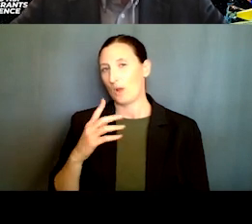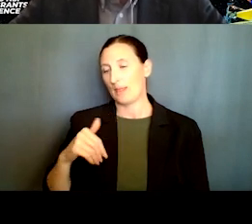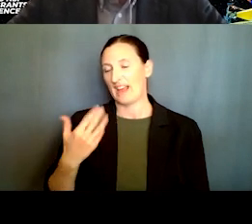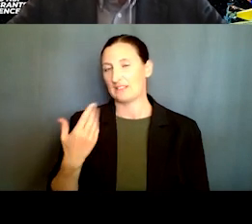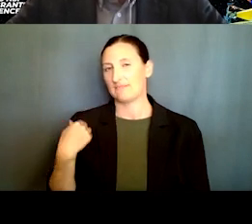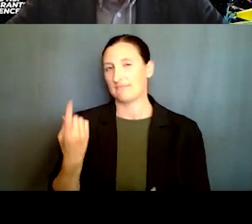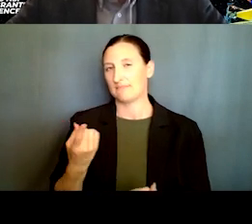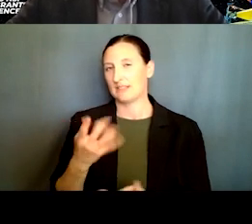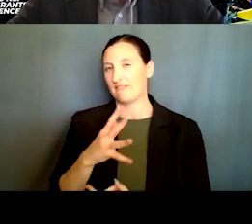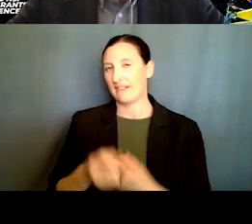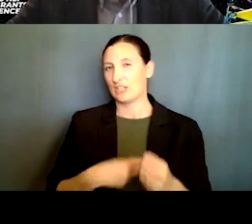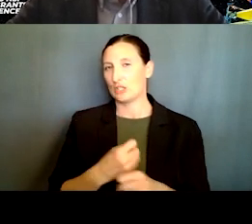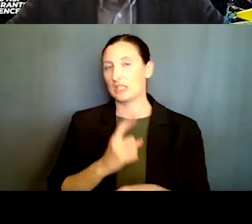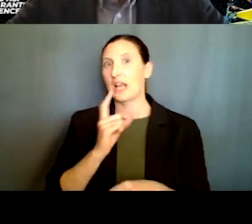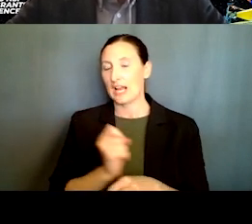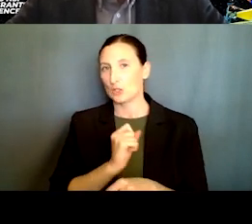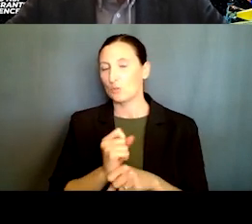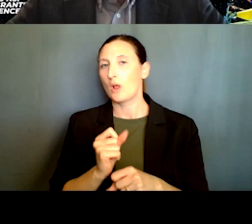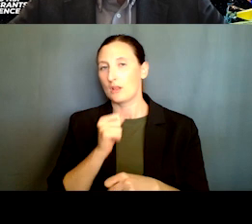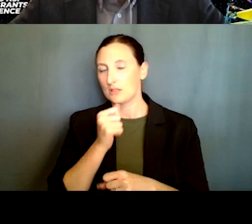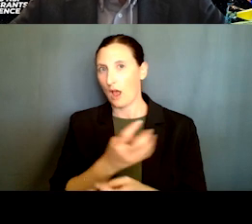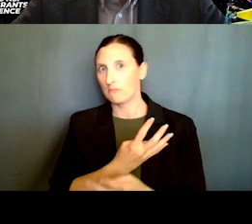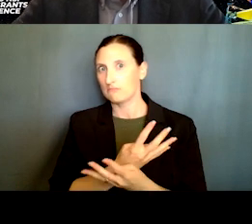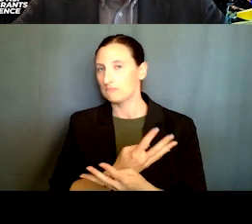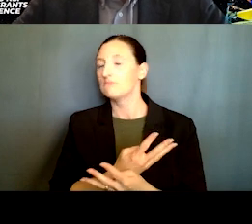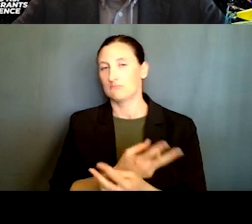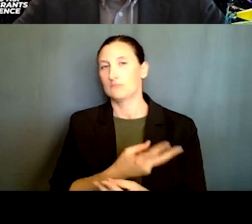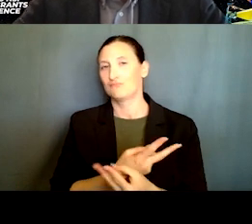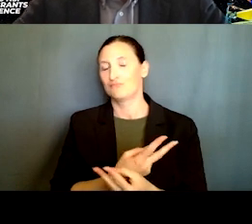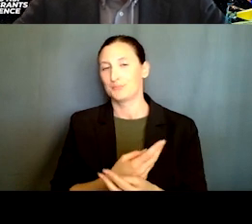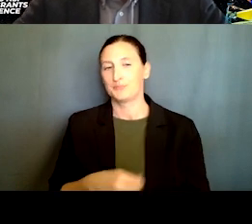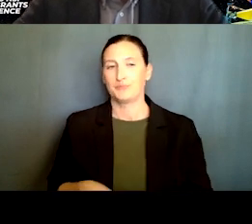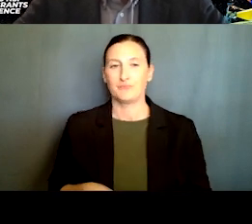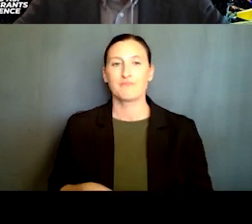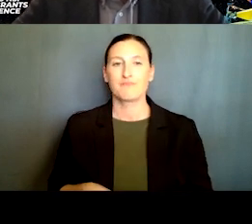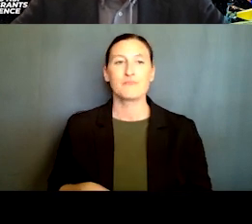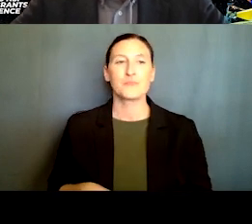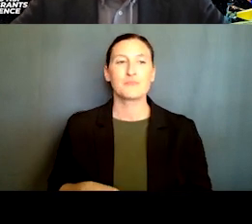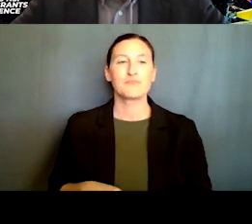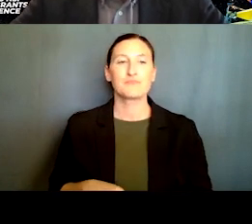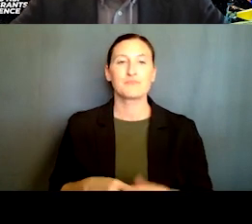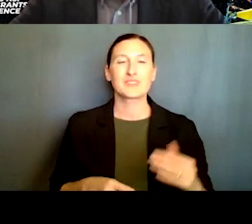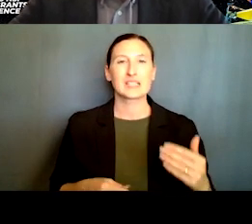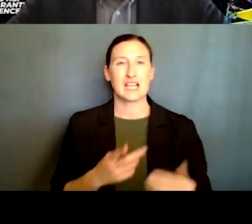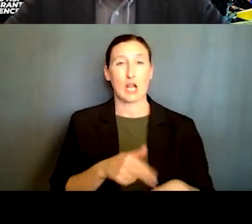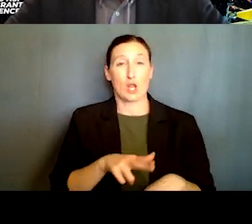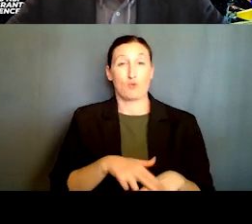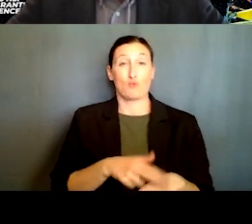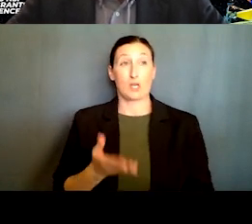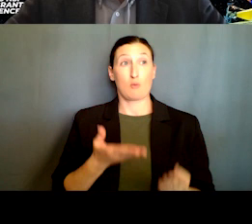They really have to be true undergraduate institutions. It's overlay on a regular proposal for researchers